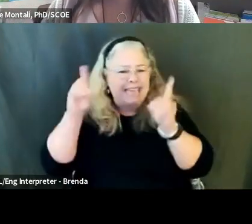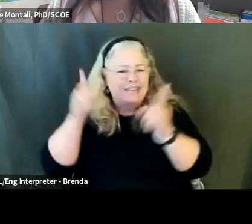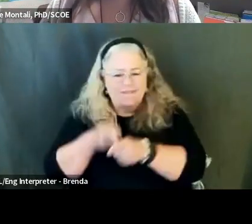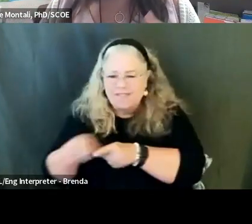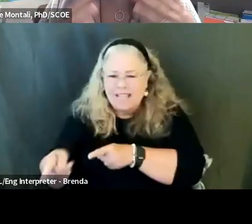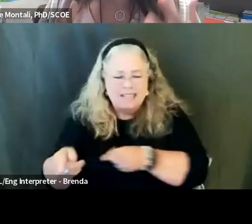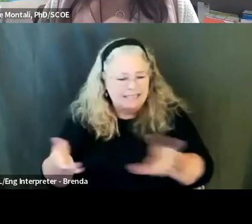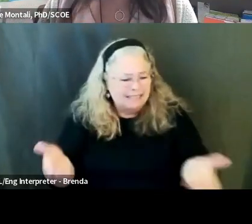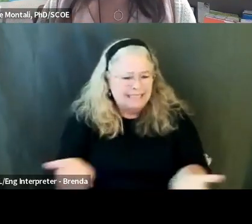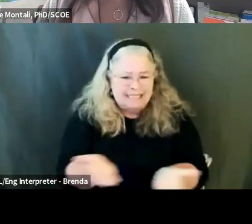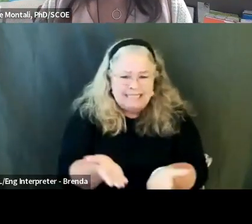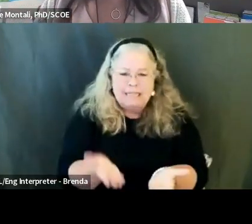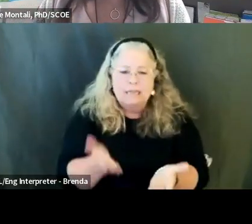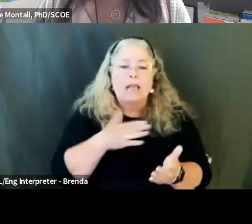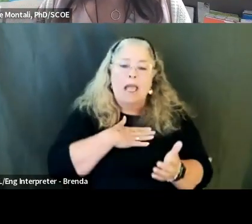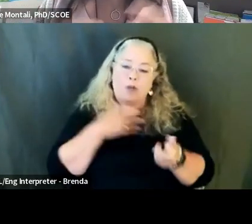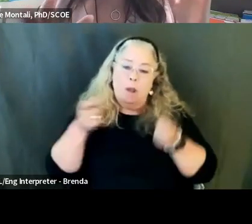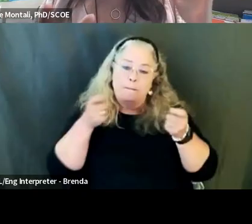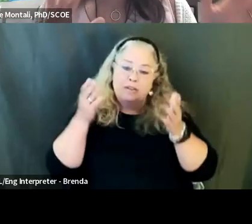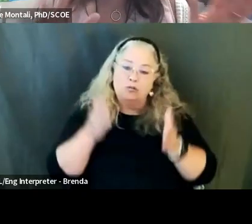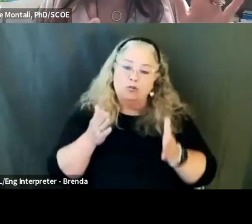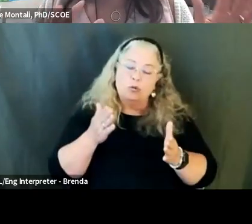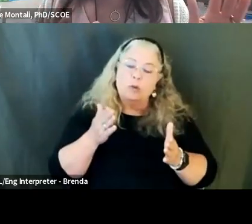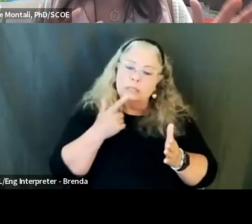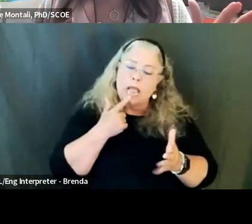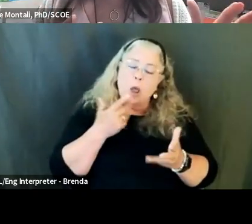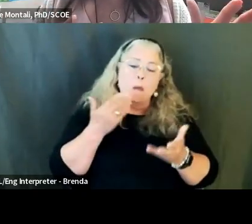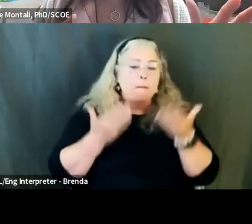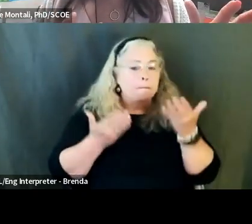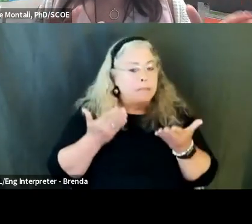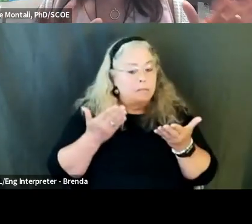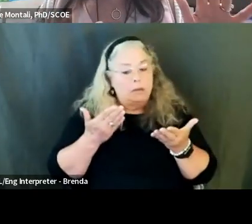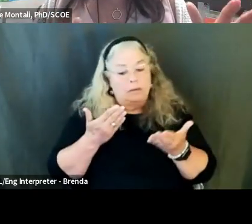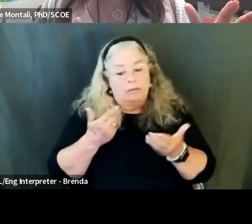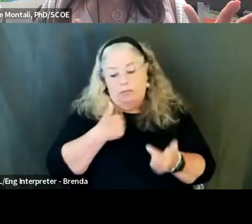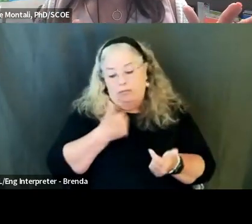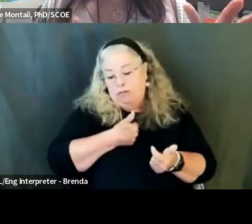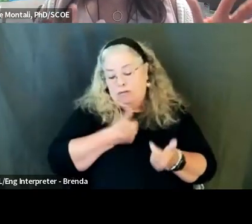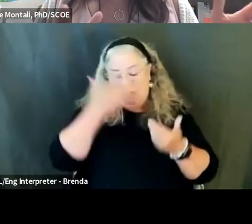So having our administrators say “You know what? Maybe we don't know exactly how to do this but